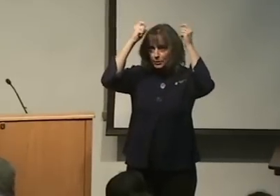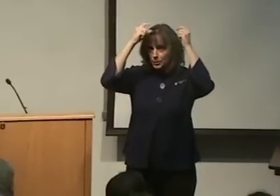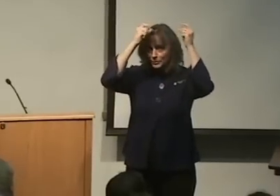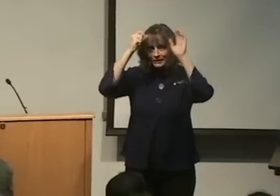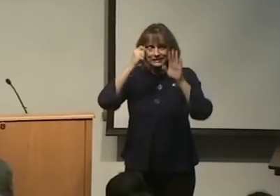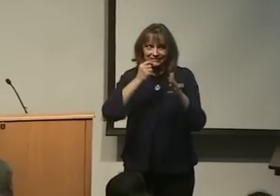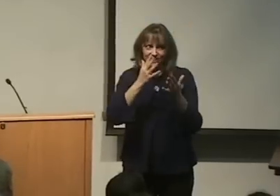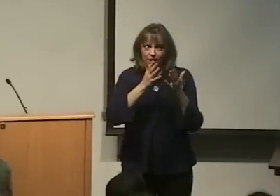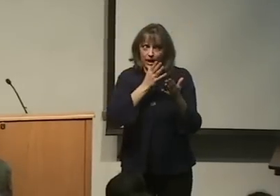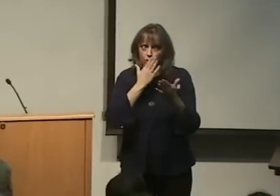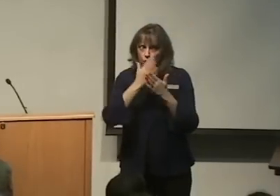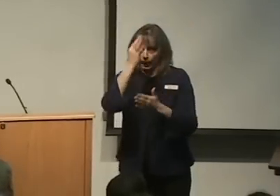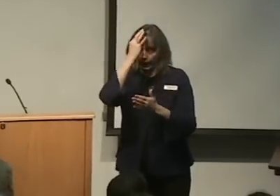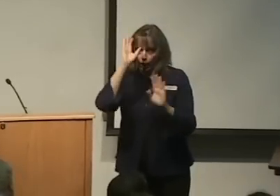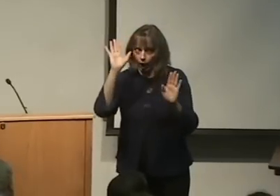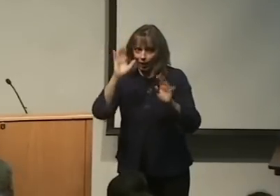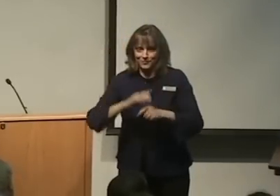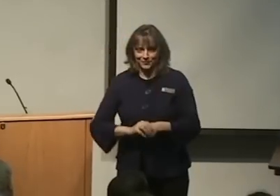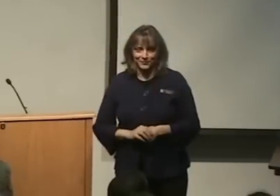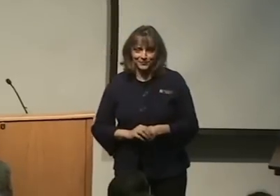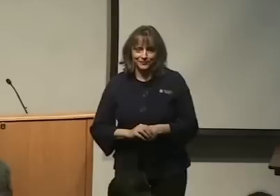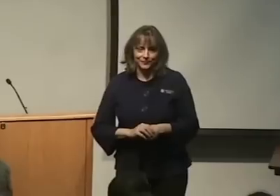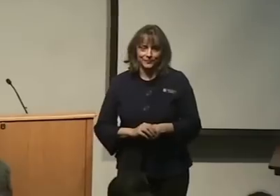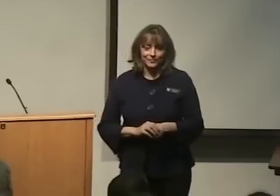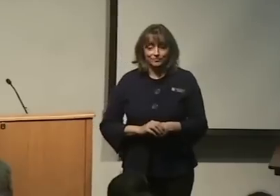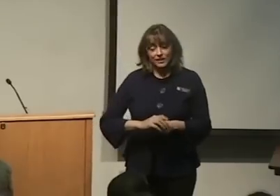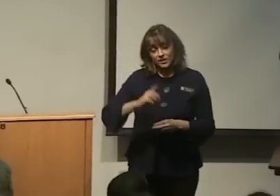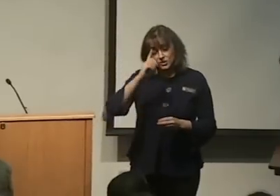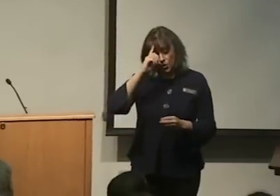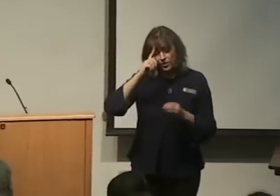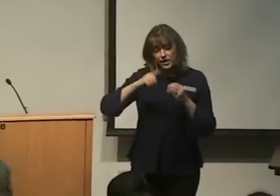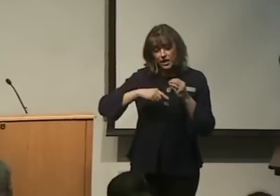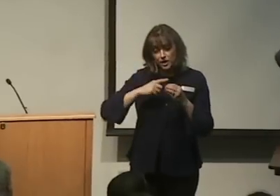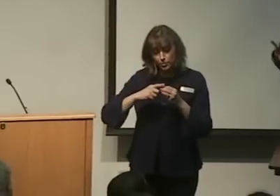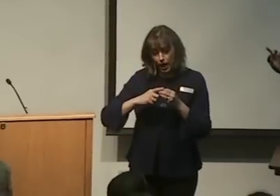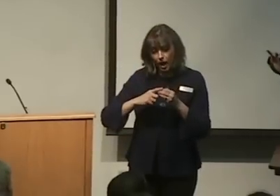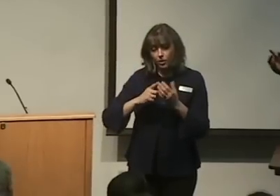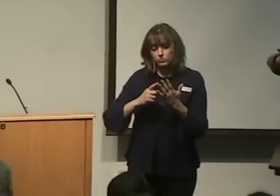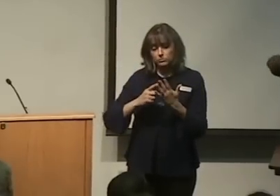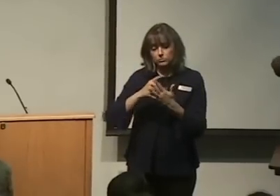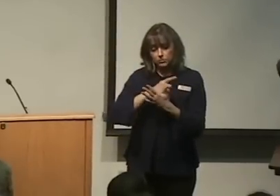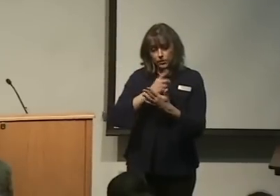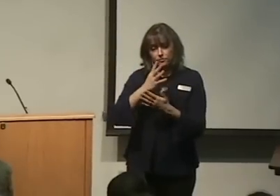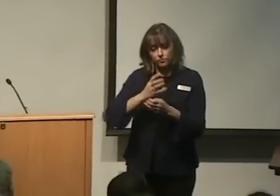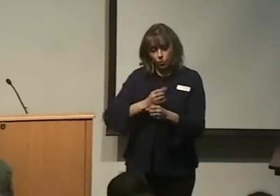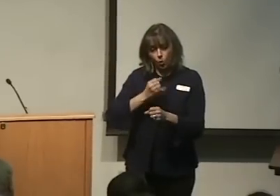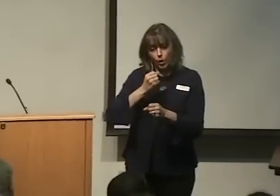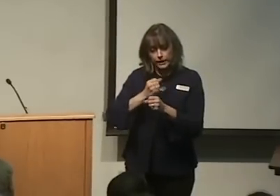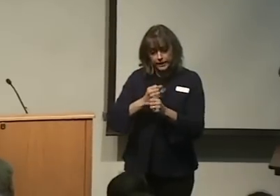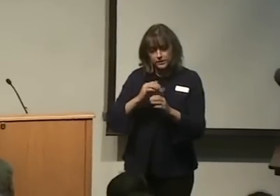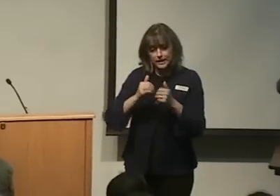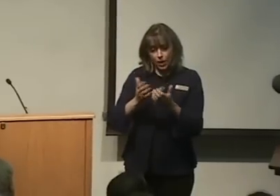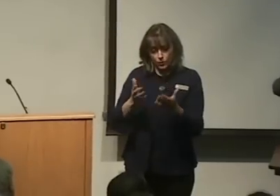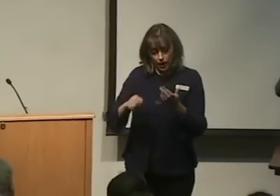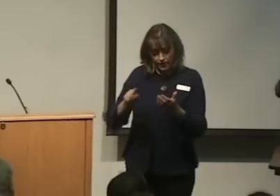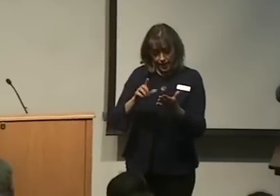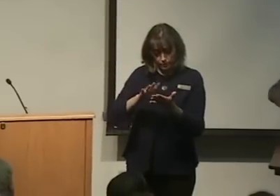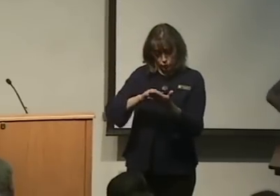So that means we've got to think about the progression over those four years of how we want them to learn. We have to actually teach them, you know,